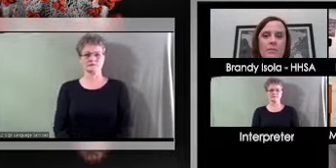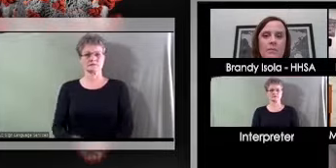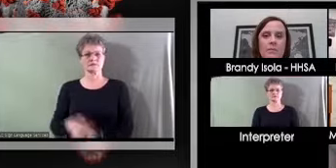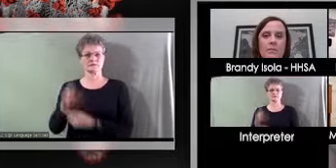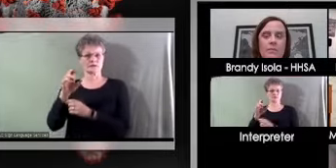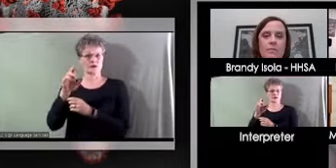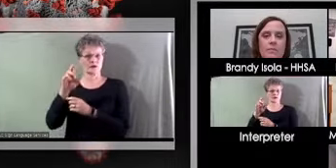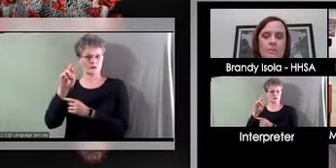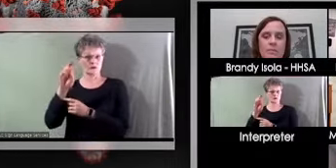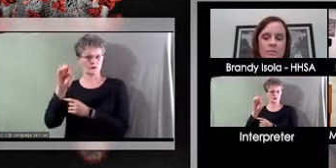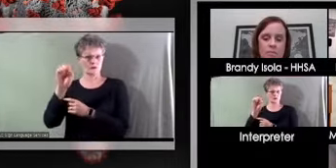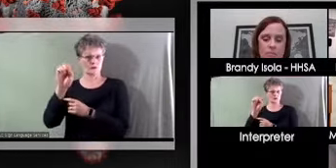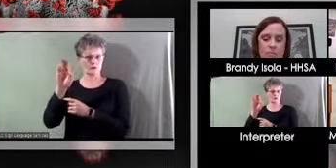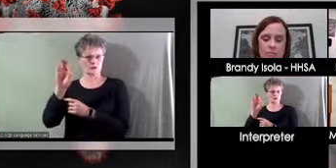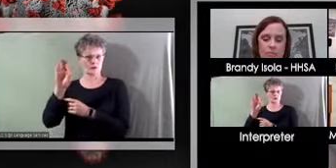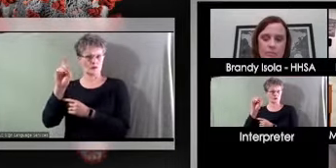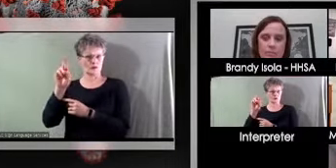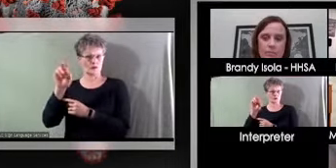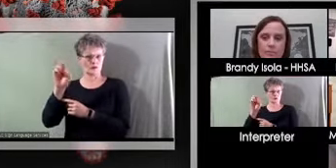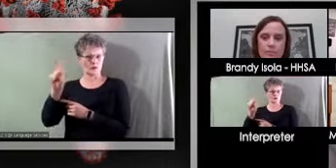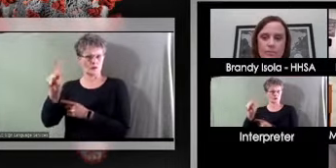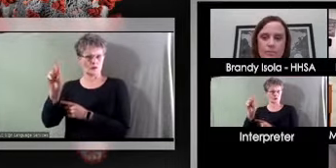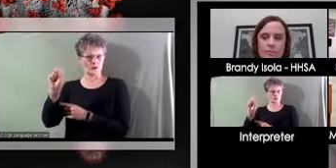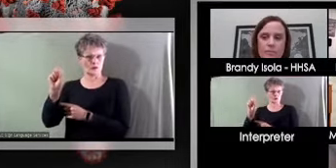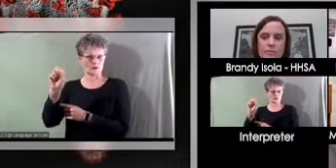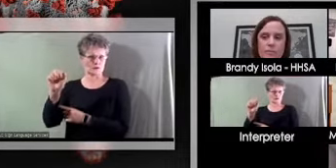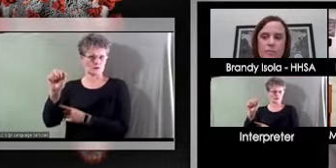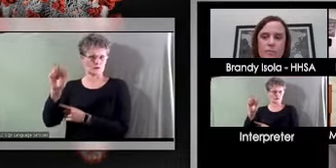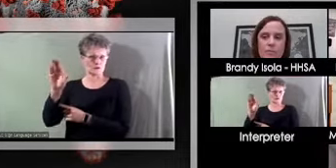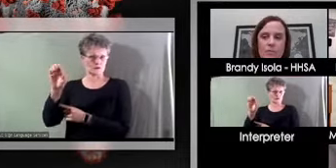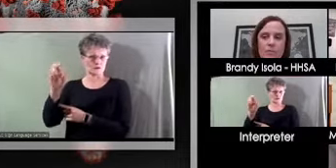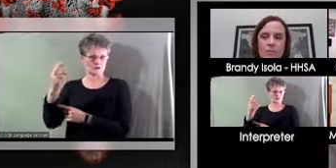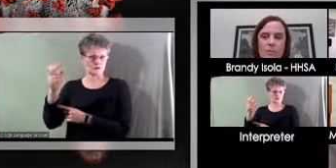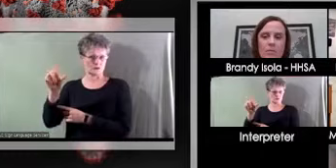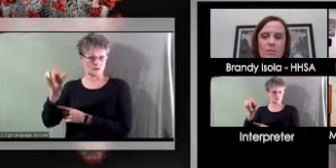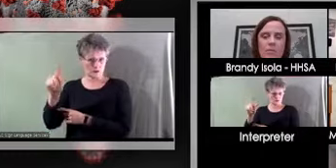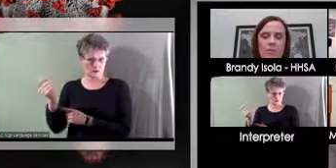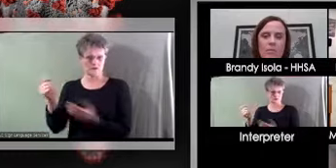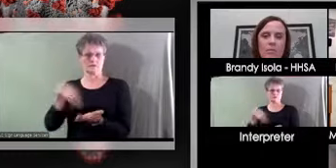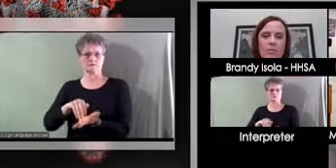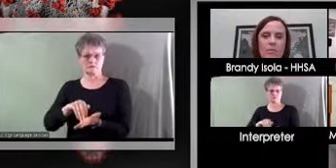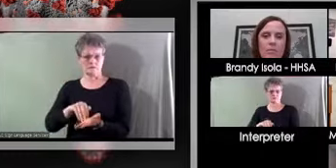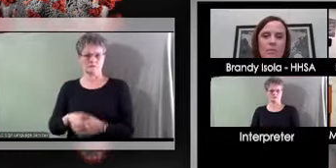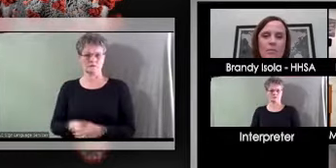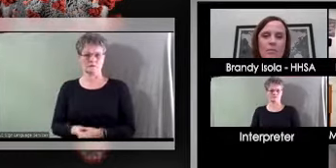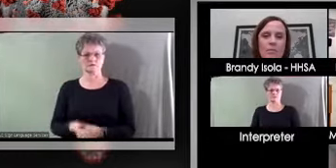Robert Folden, yesterday, was talking about preparing the surge plans. Can you guys give us any more